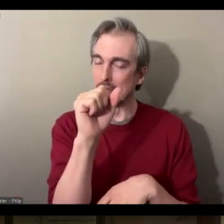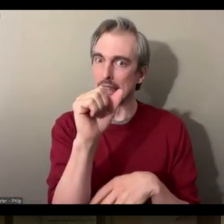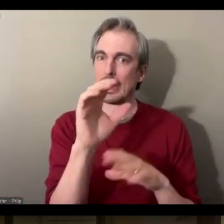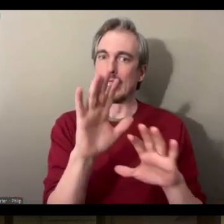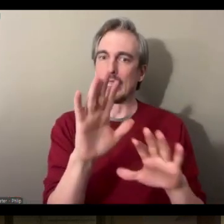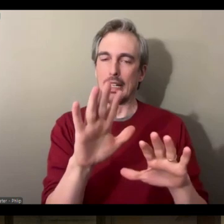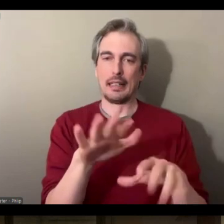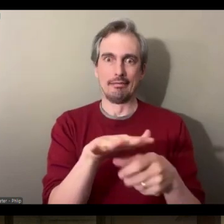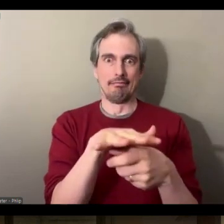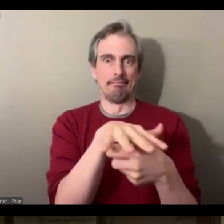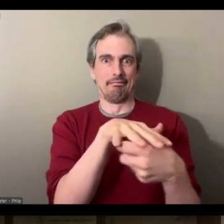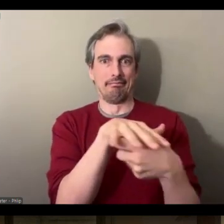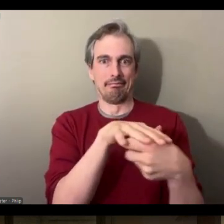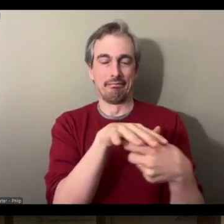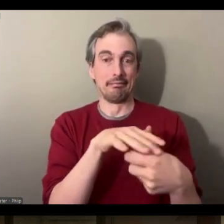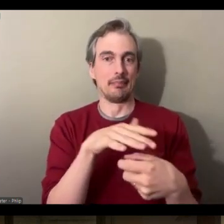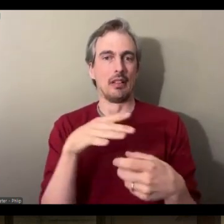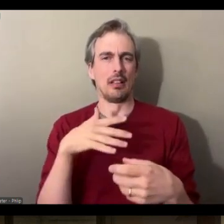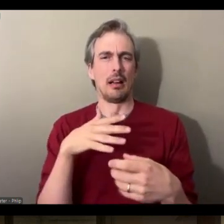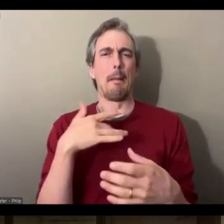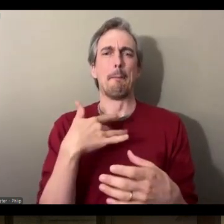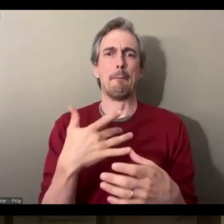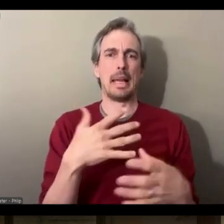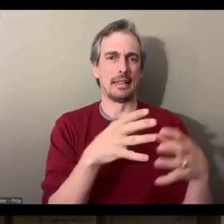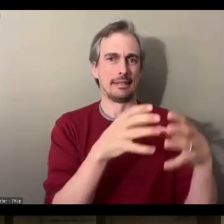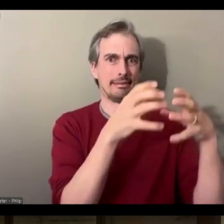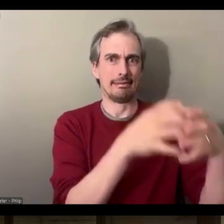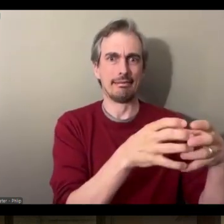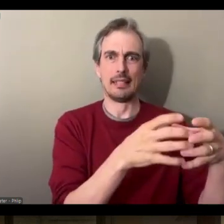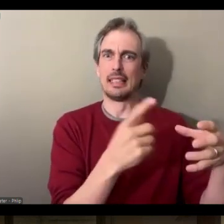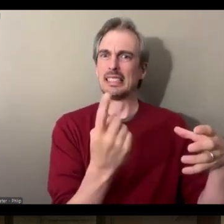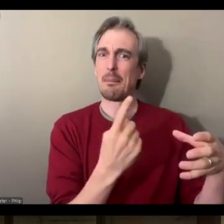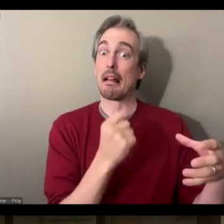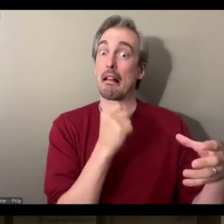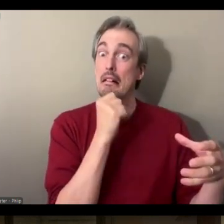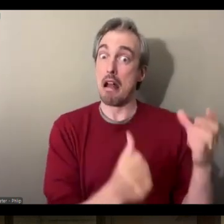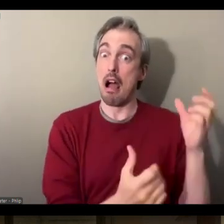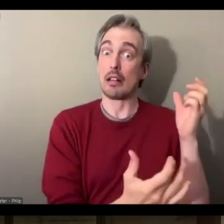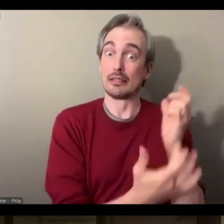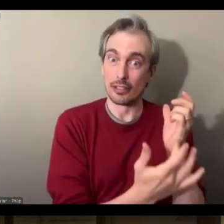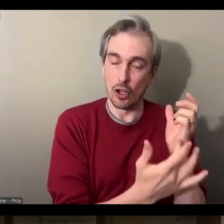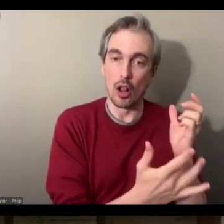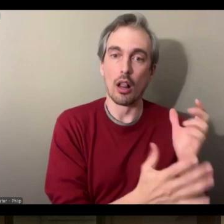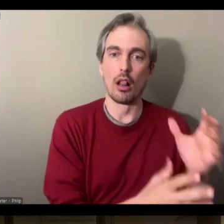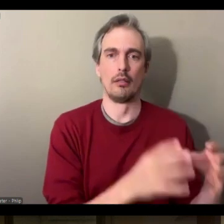such as all sorts of things that you put out on stage, and really getting into every little bit of